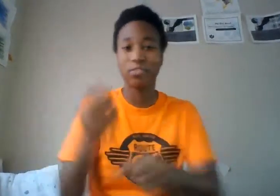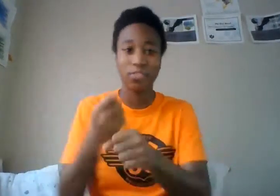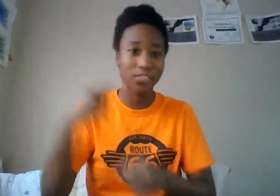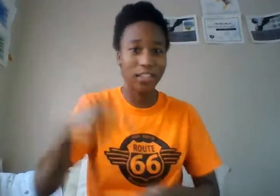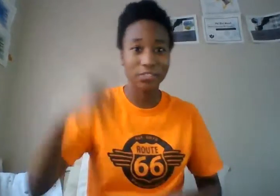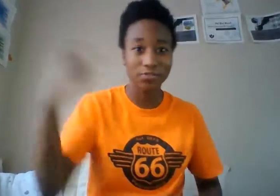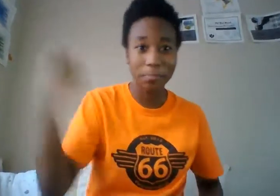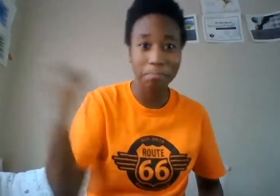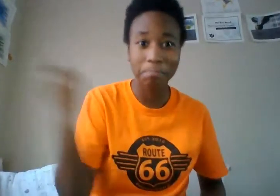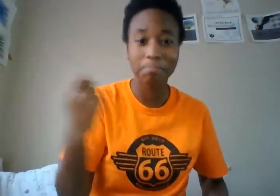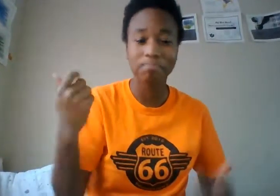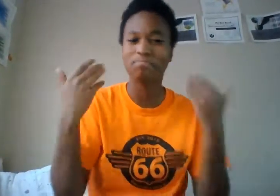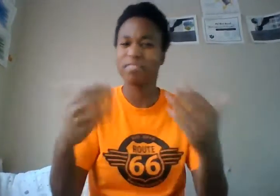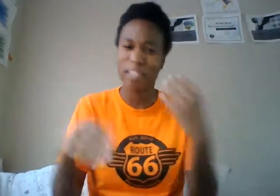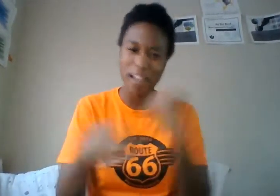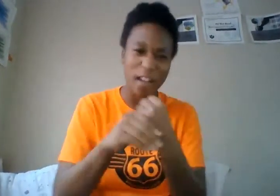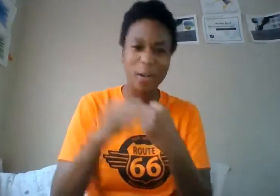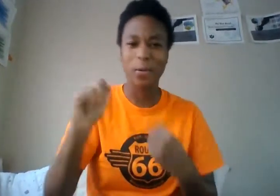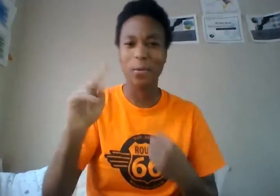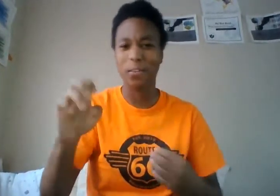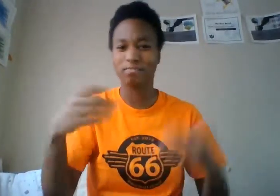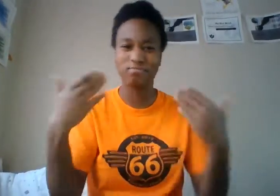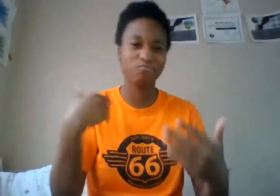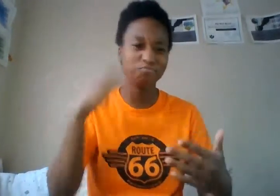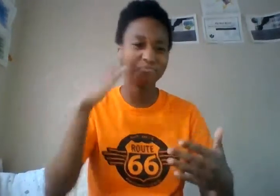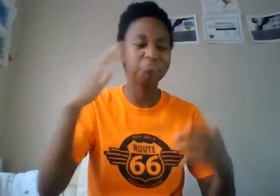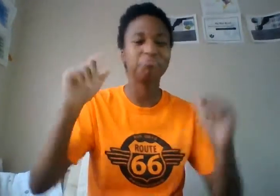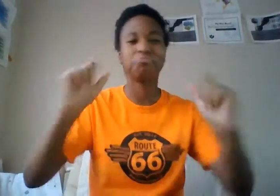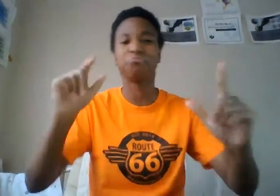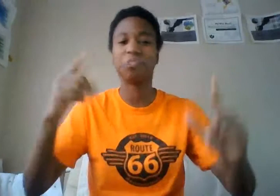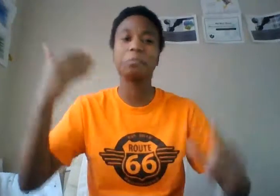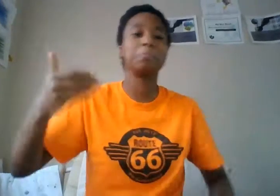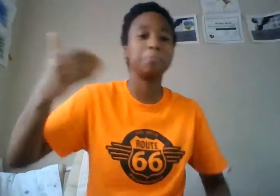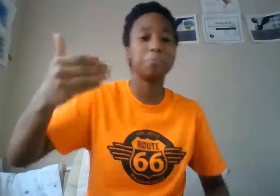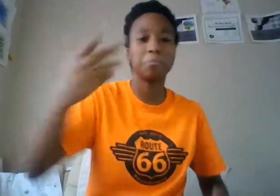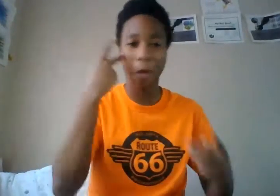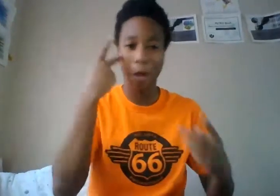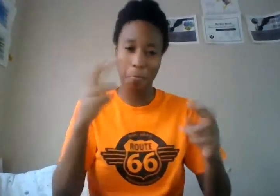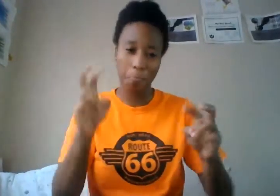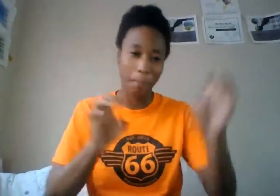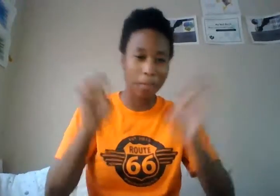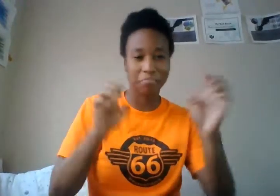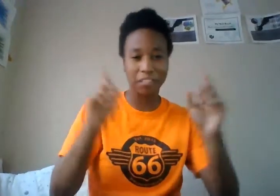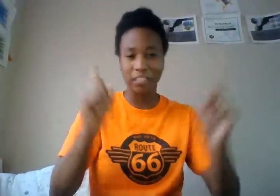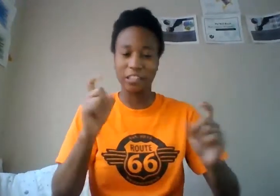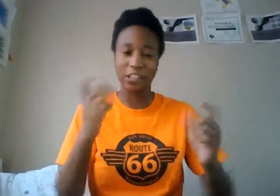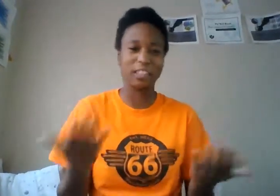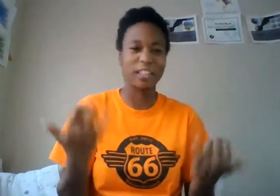get there subscribe! start add this youtube subscribe! I will post not every day sometimes. today taking experiment testing